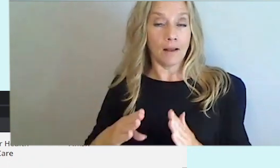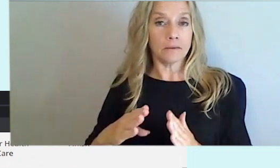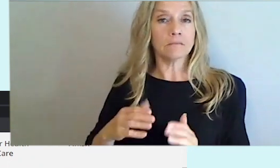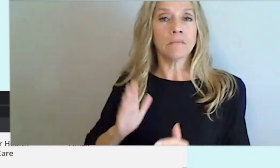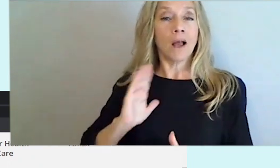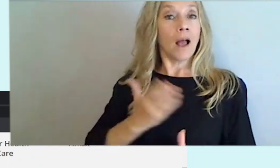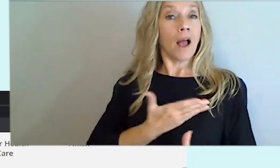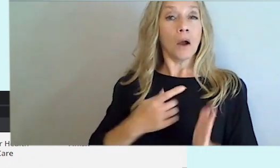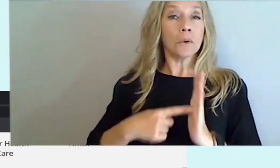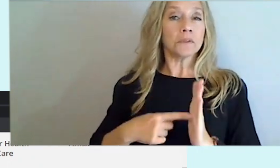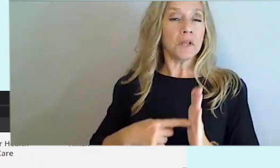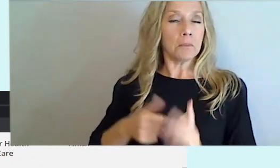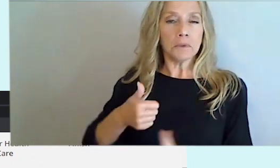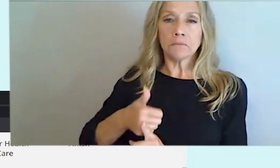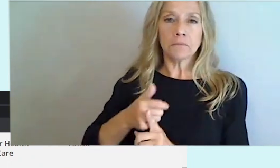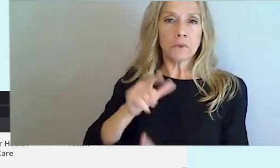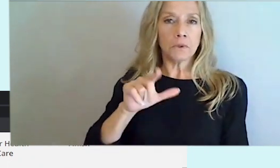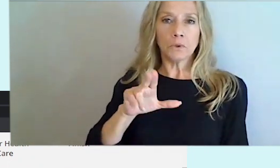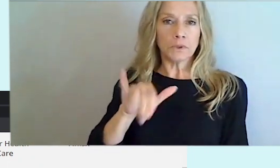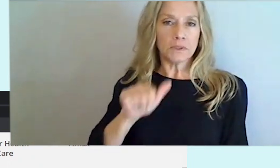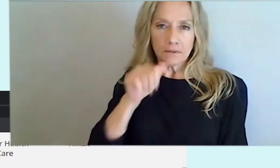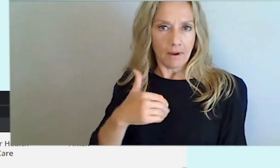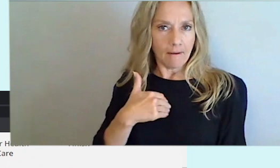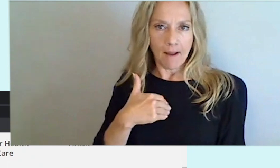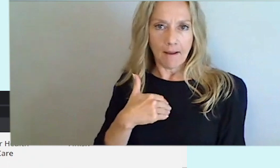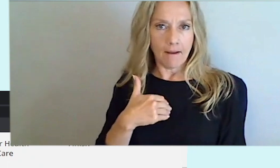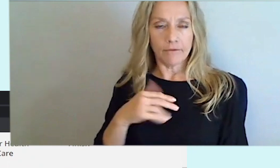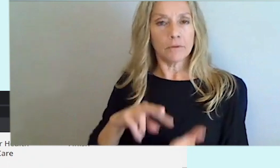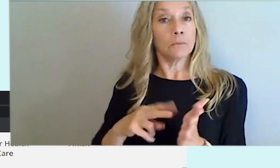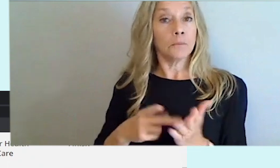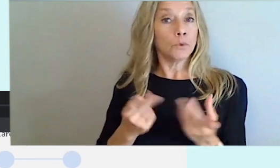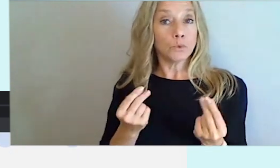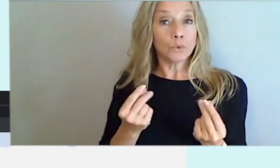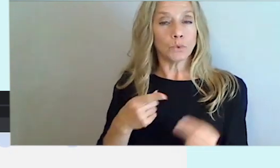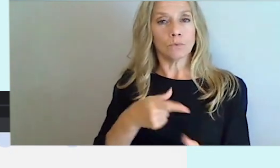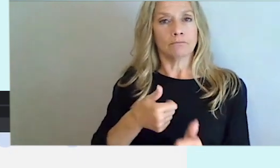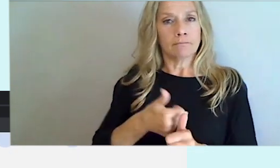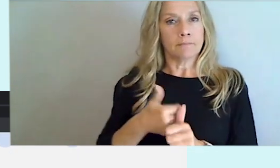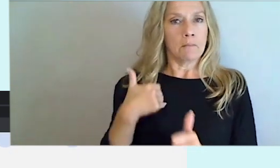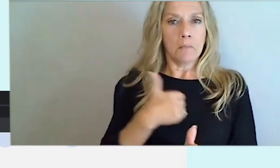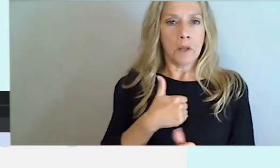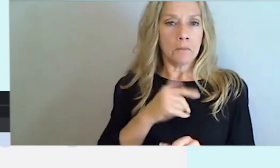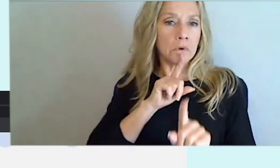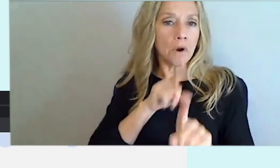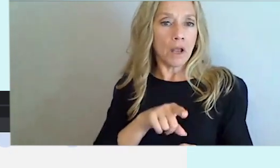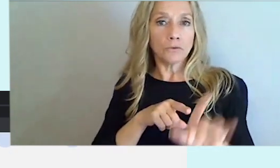outside the household, so the member would select no and click next.